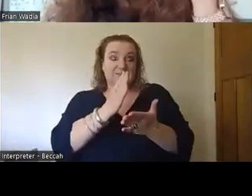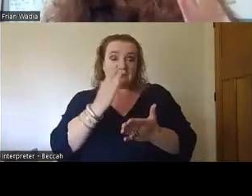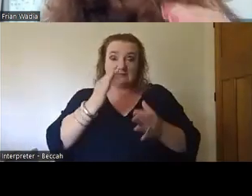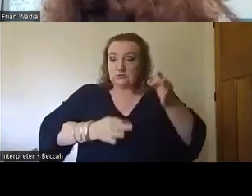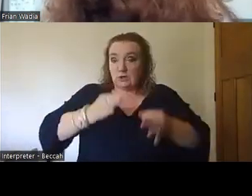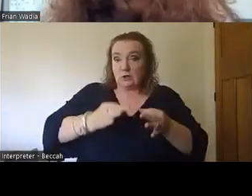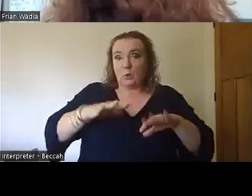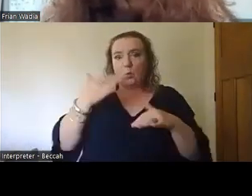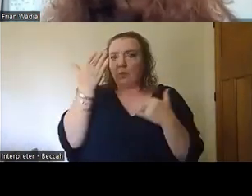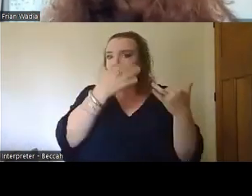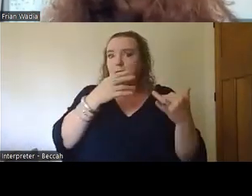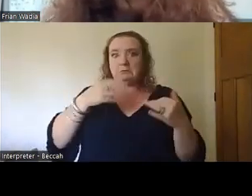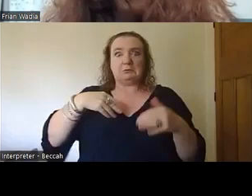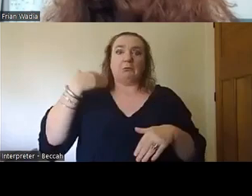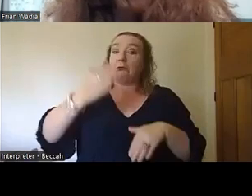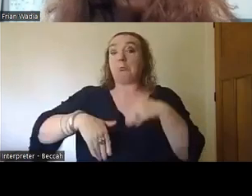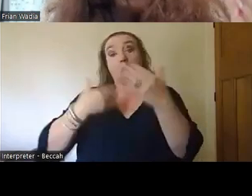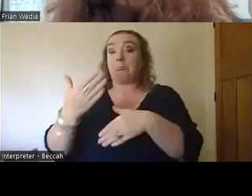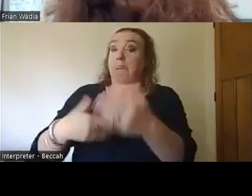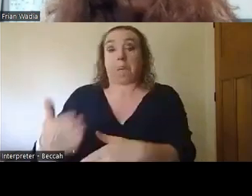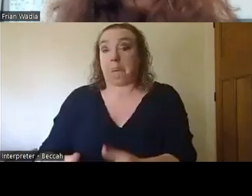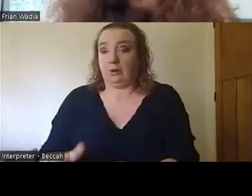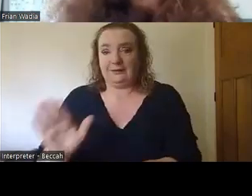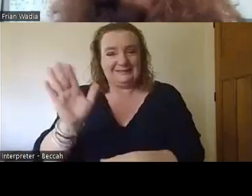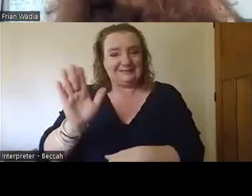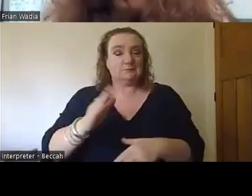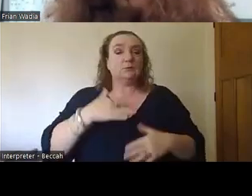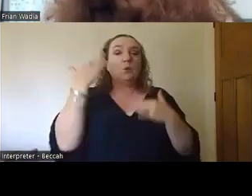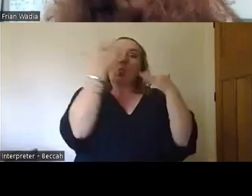Or are you just blindly following rules or, you know, processes and systems,